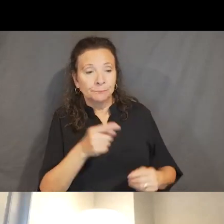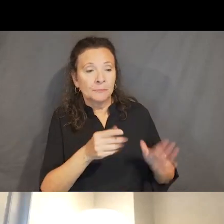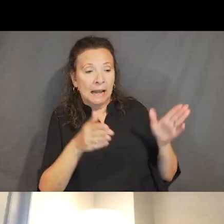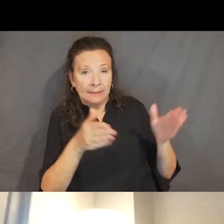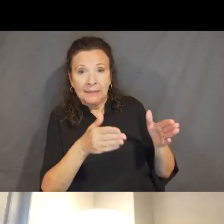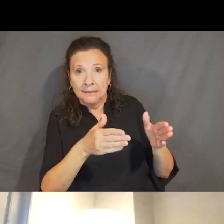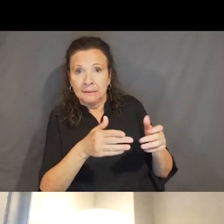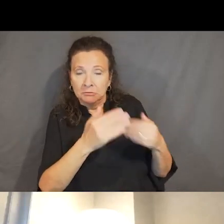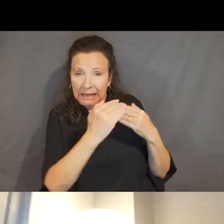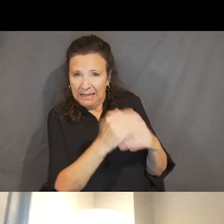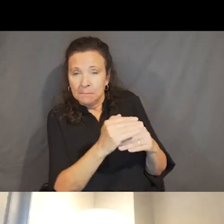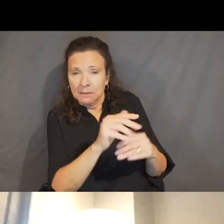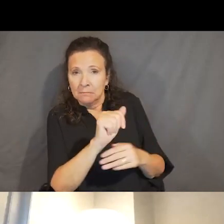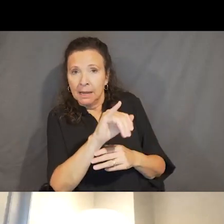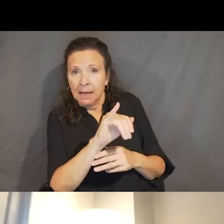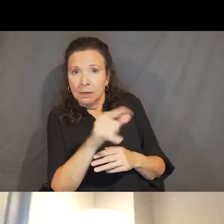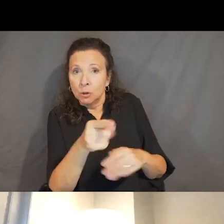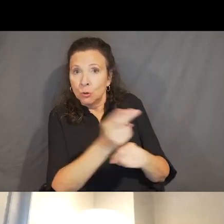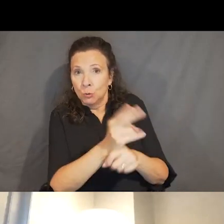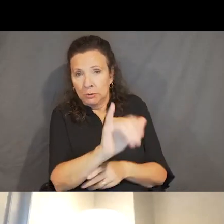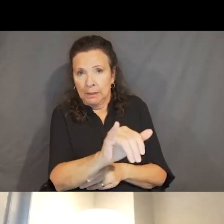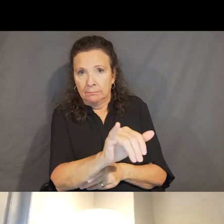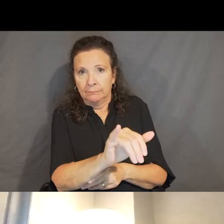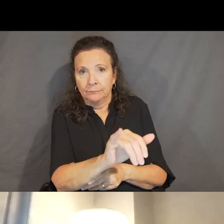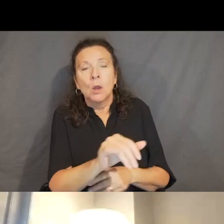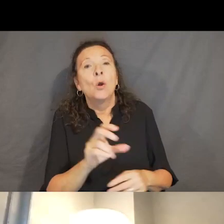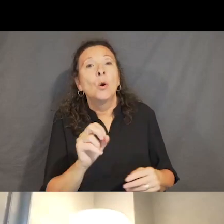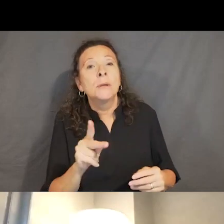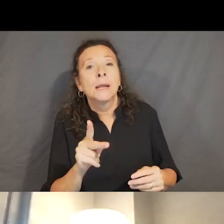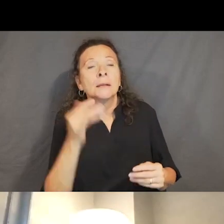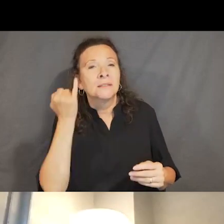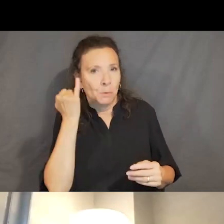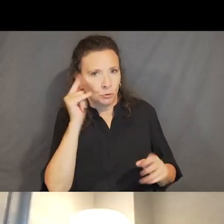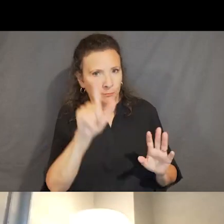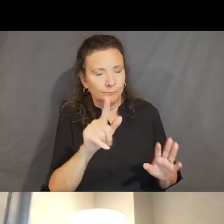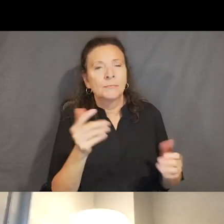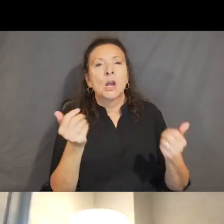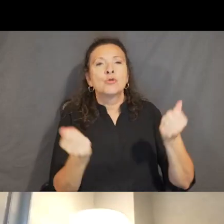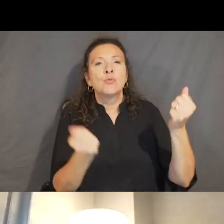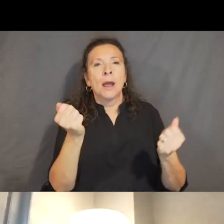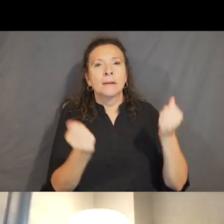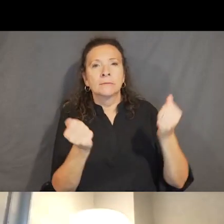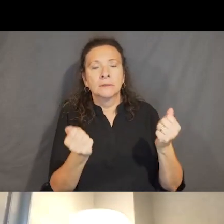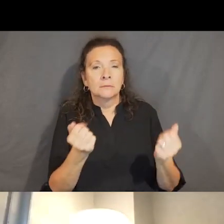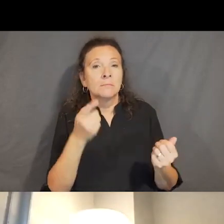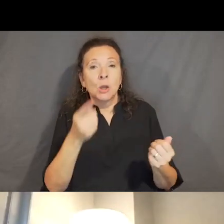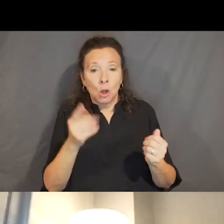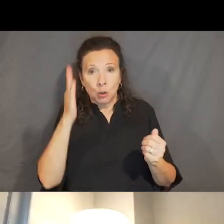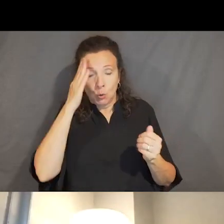think about if you drive, are you using it in your car? Lane keep assist, blind spot indicators,